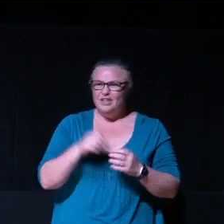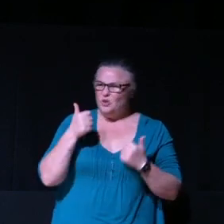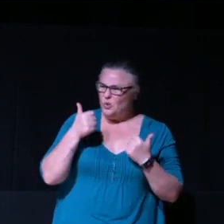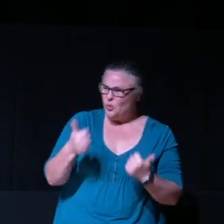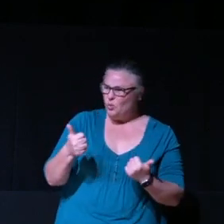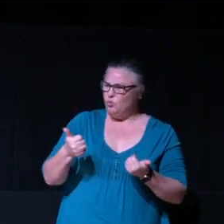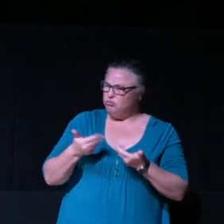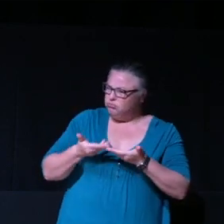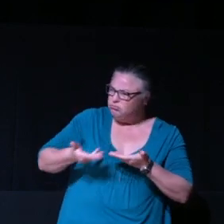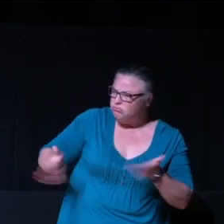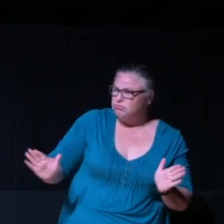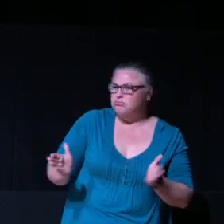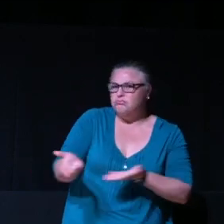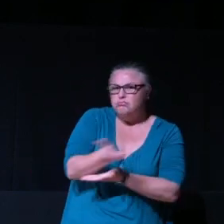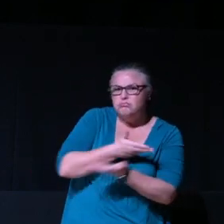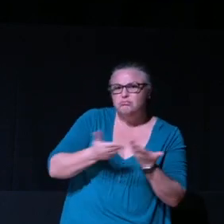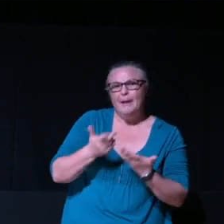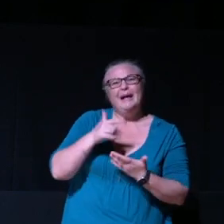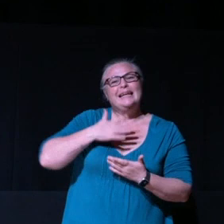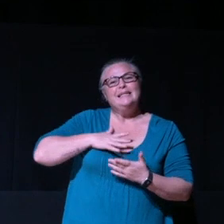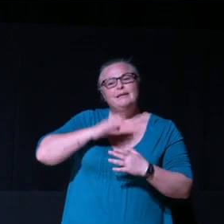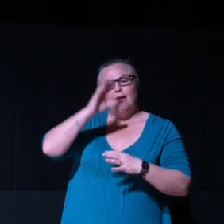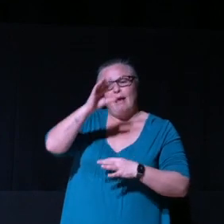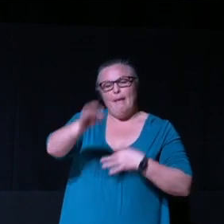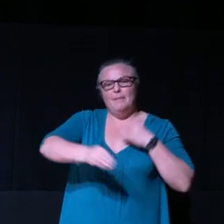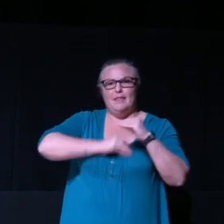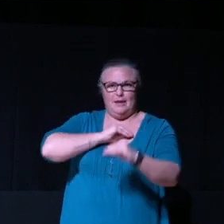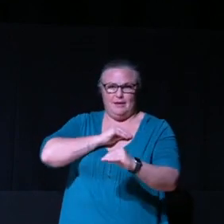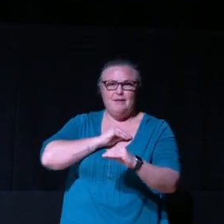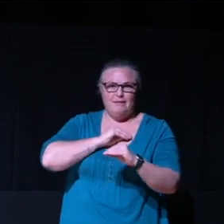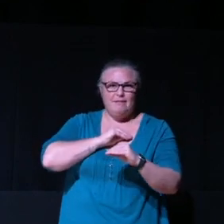just need to maintain that level of empathy throughout our conversations I think and